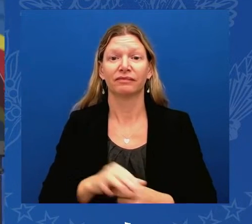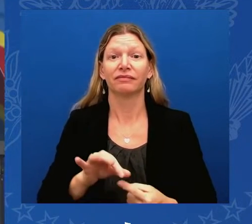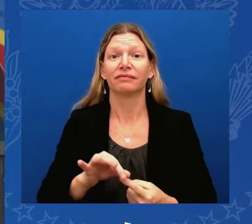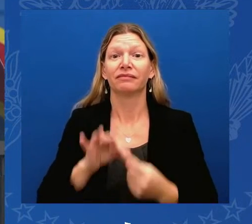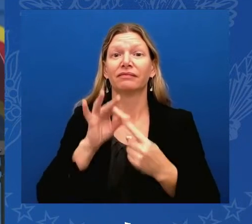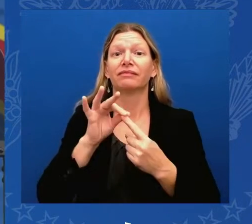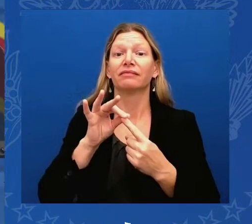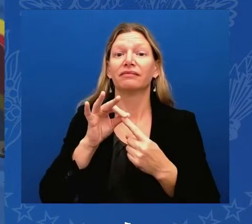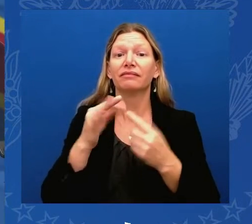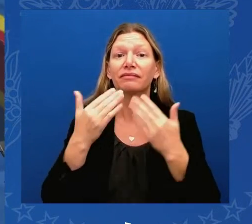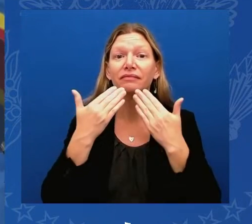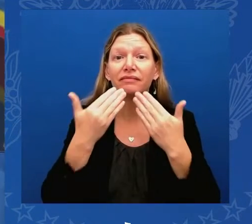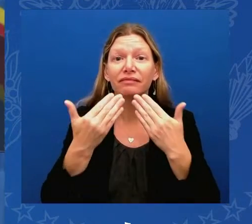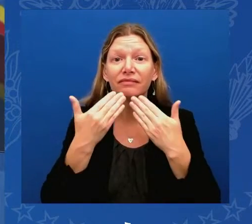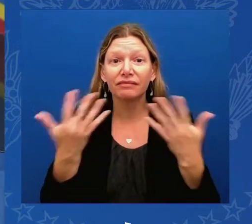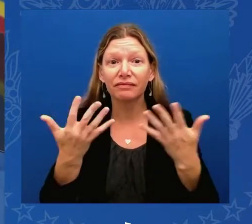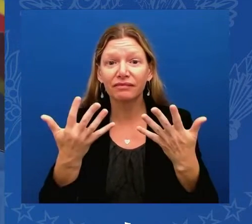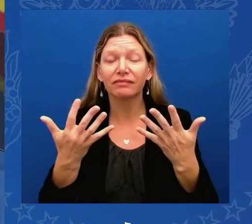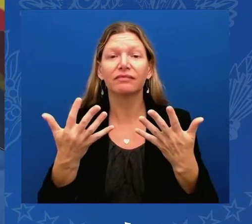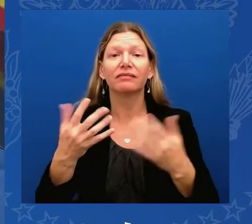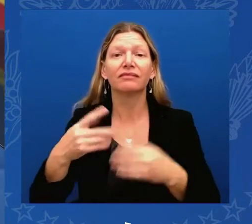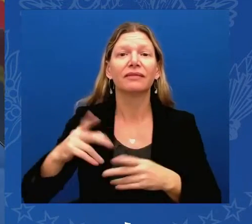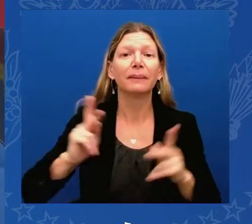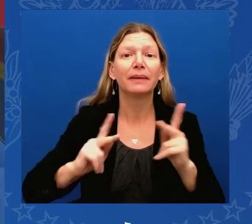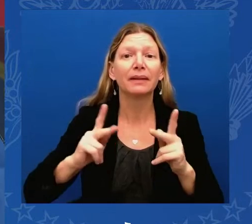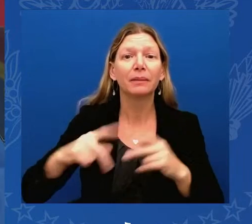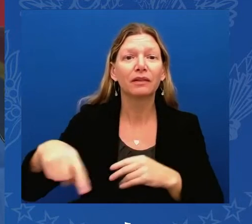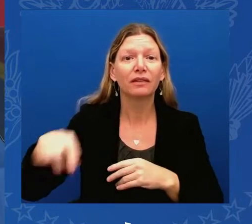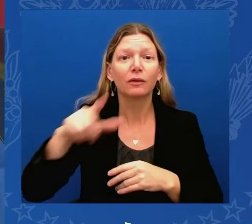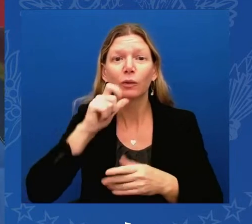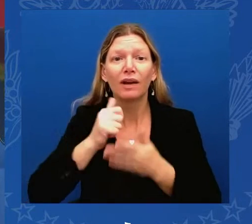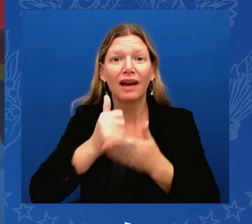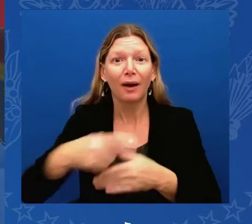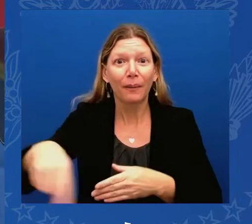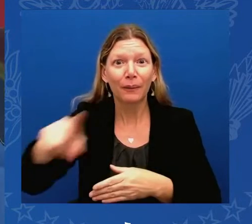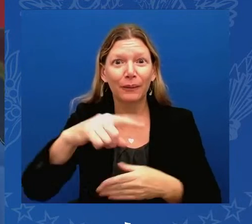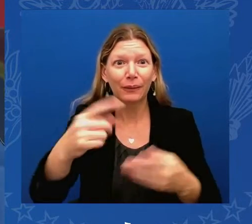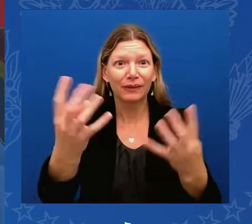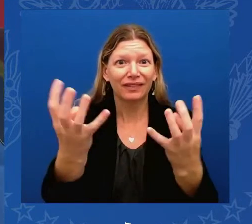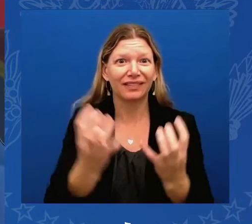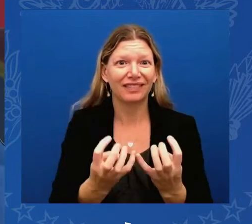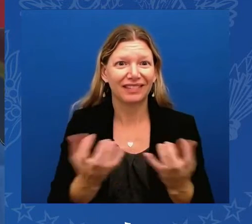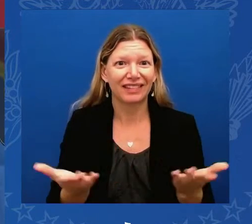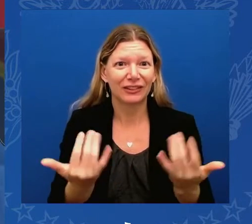your mothers, fathers, grandmothers, grandfathers -- all those who got you here, all the way in the back,